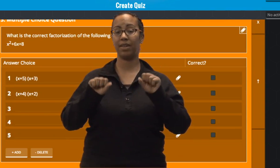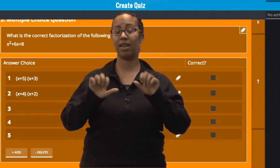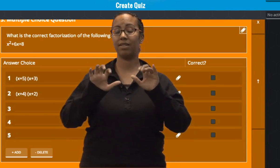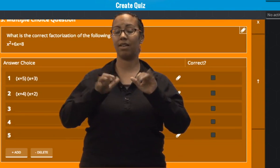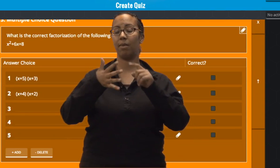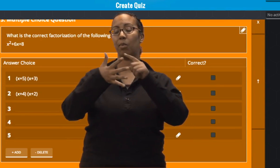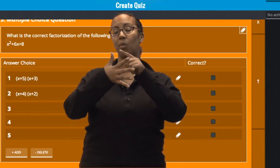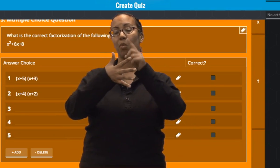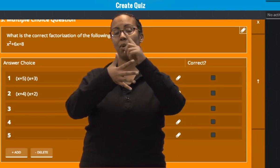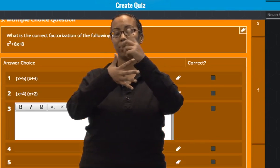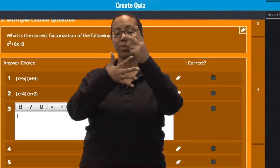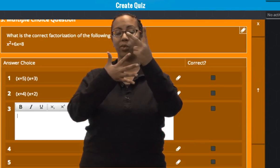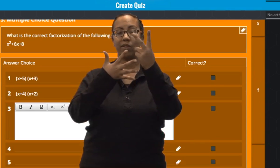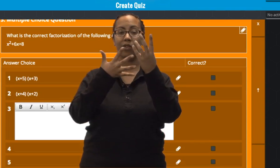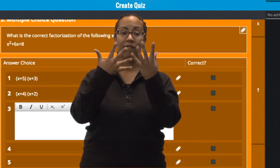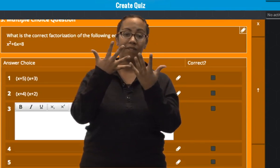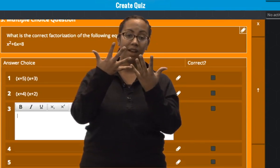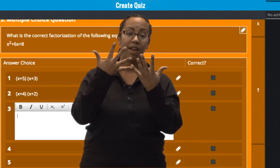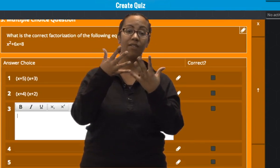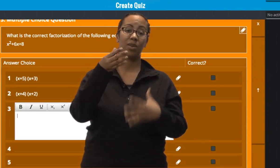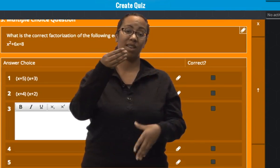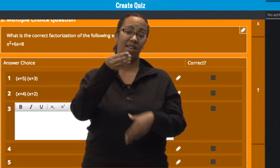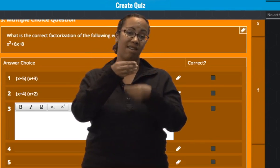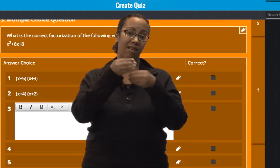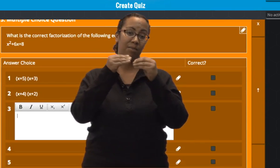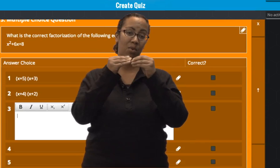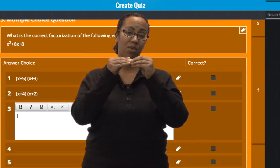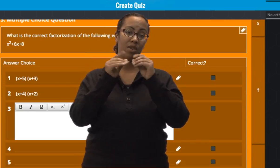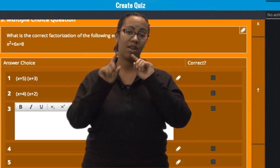You type in your answer choices. It can be one through five, or however many you would like.